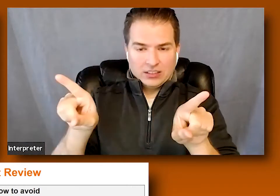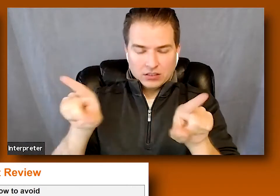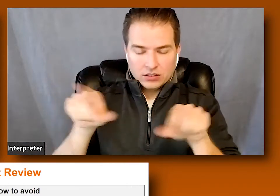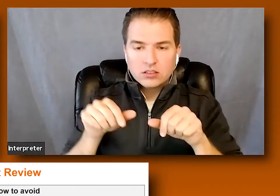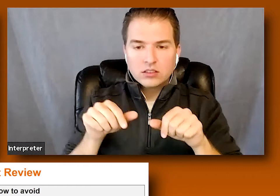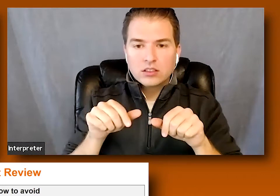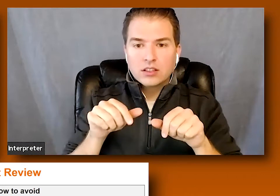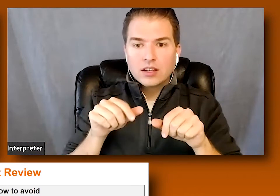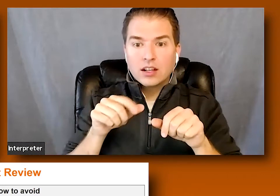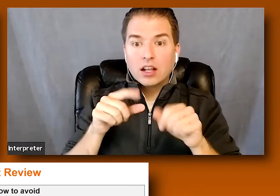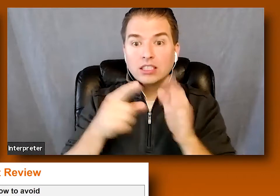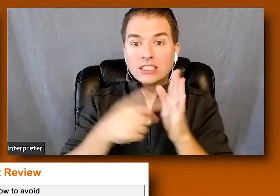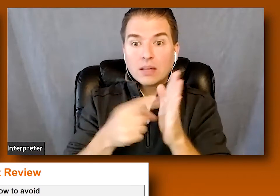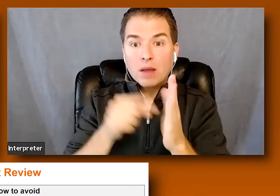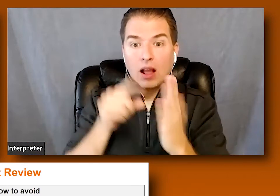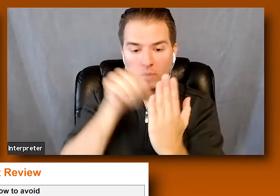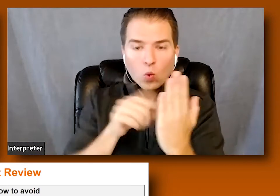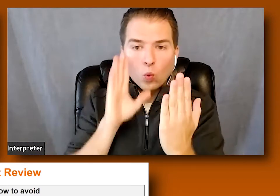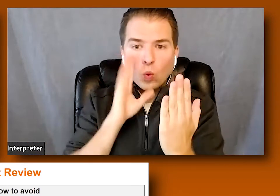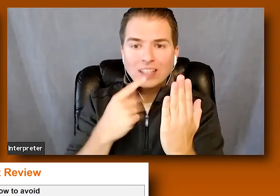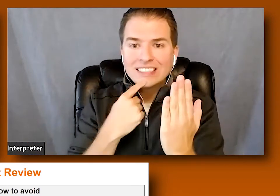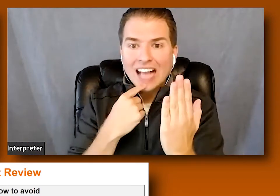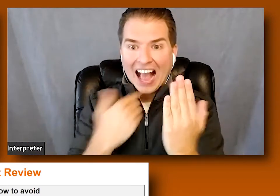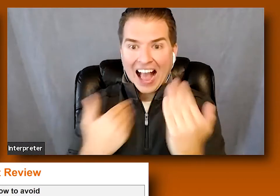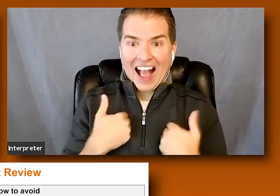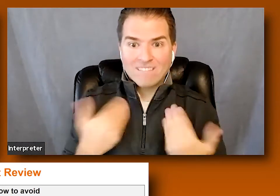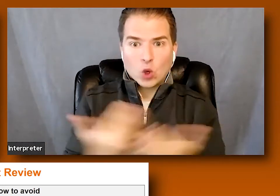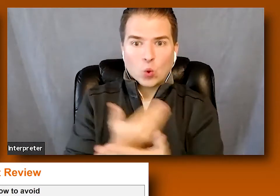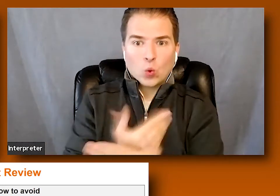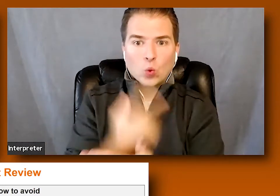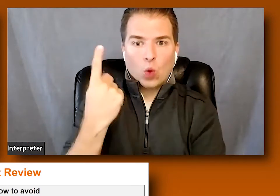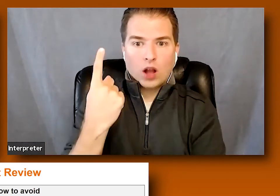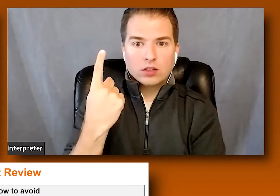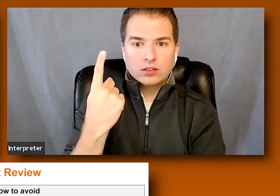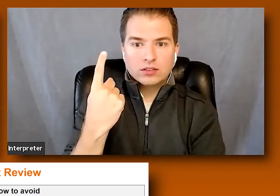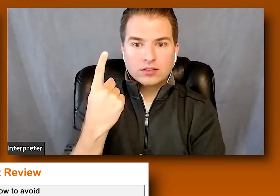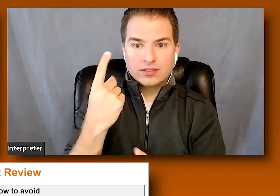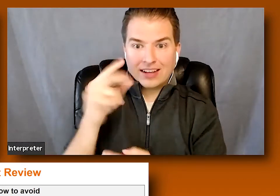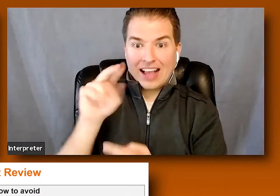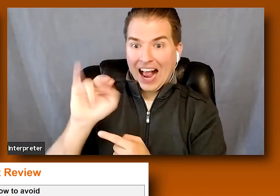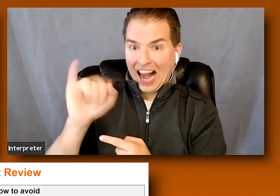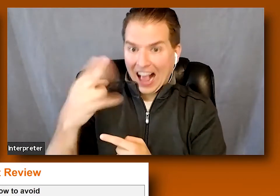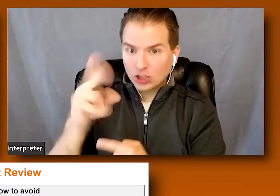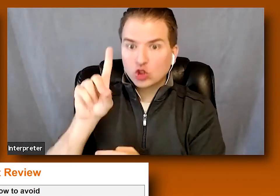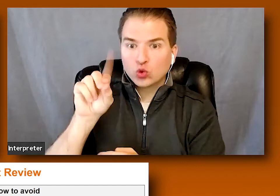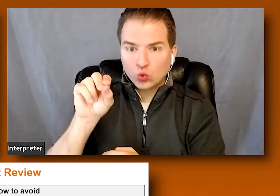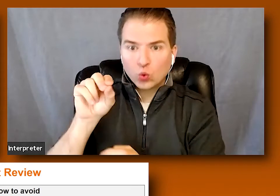it'll tell you if a newer one has come out. NSF, they don't update their solicitations as often,